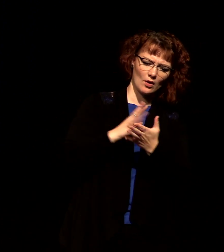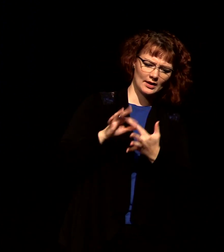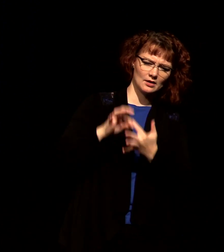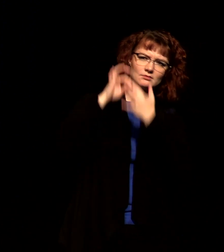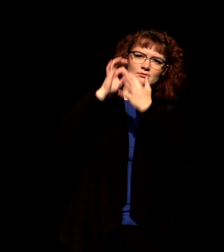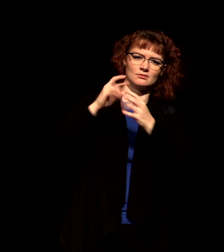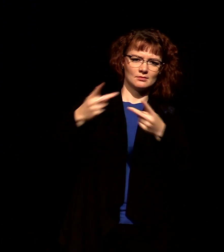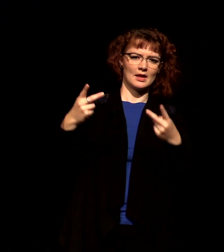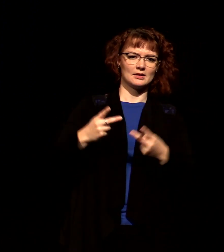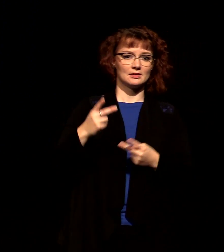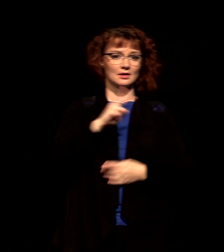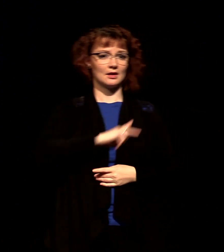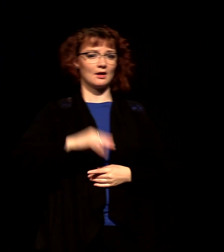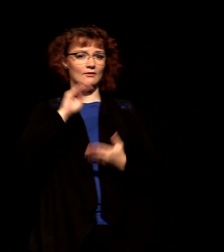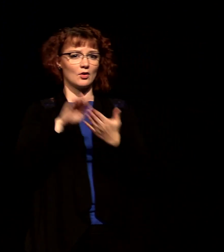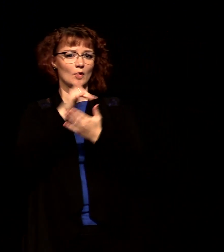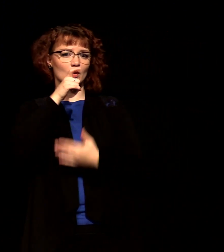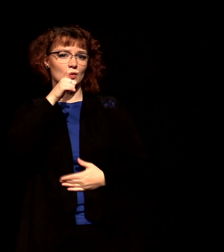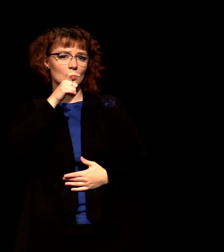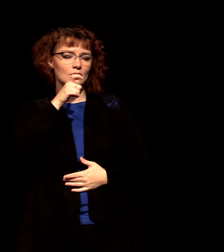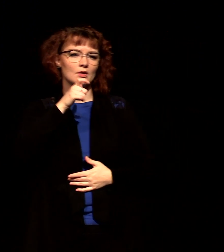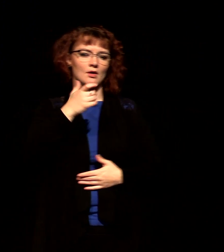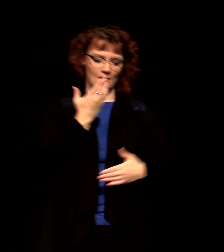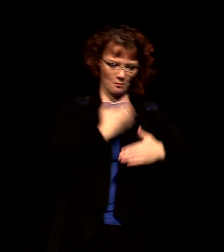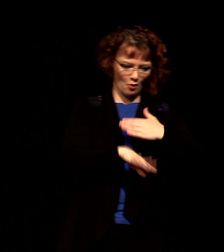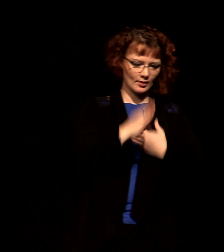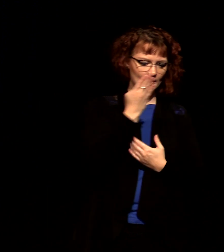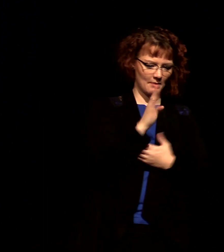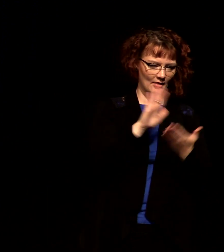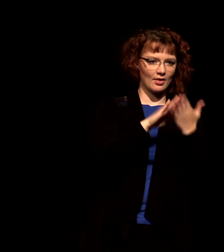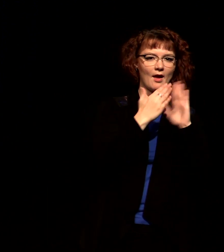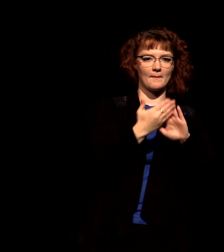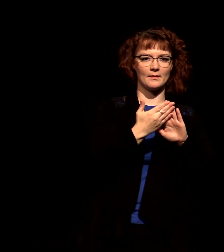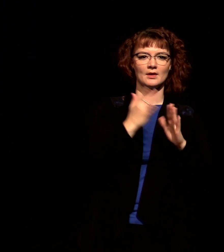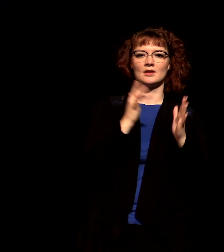Is this King of glory? born in Bethlehem, Jesus is his name.